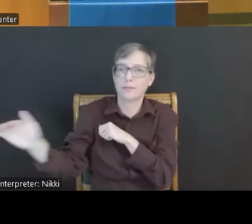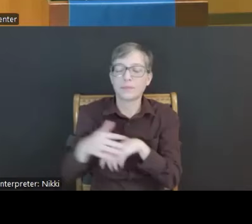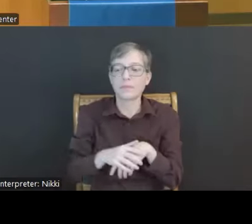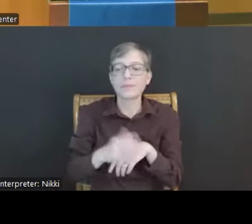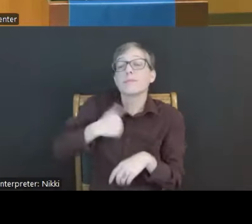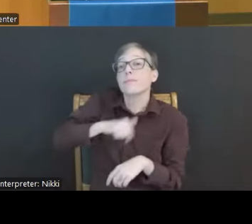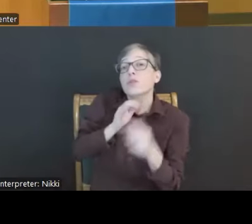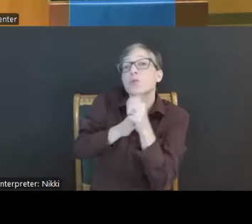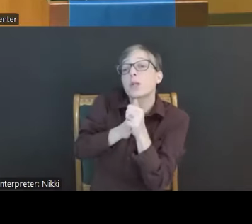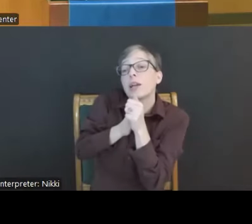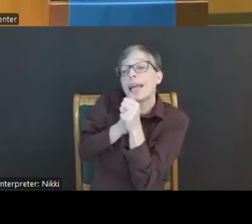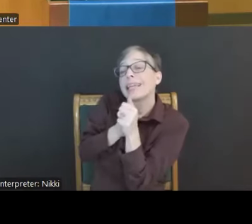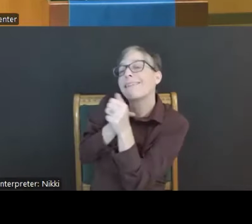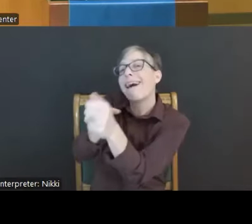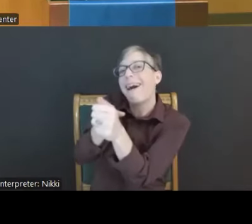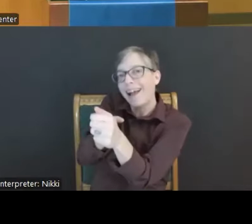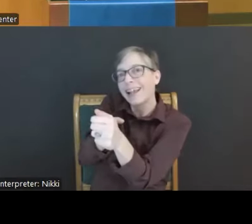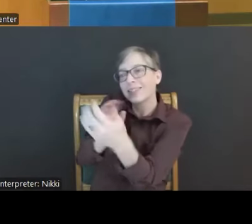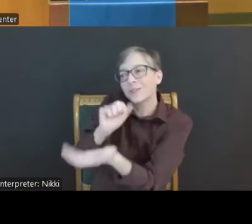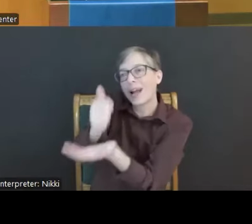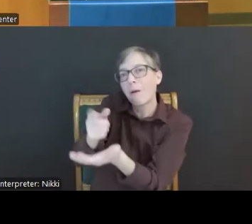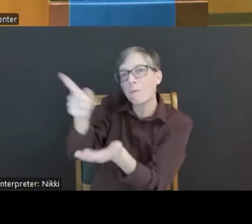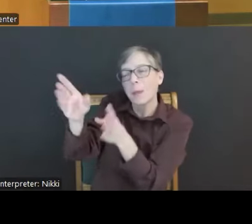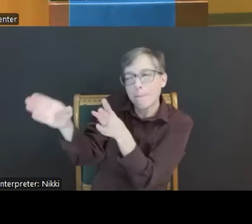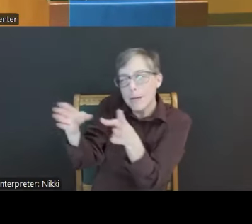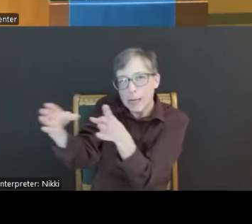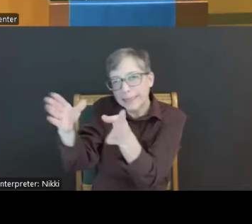helping them guide the bus and one thing about our community engagement um we're going just going to